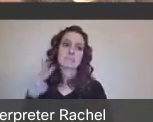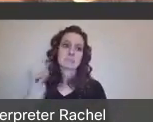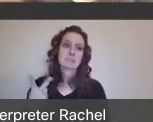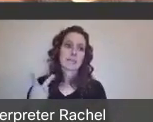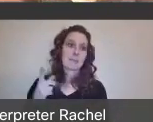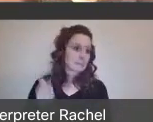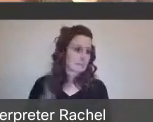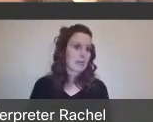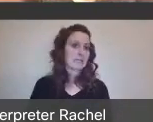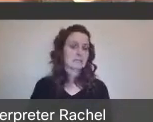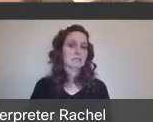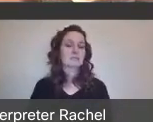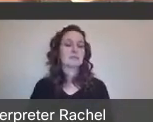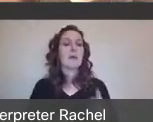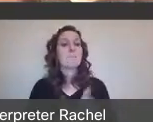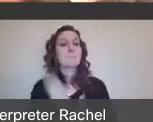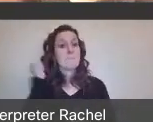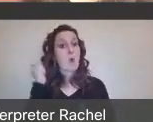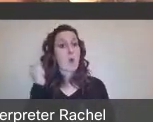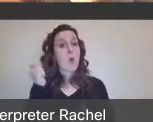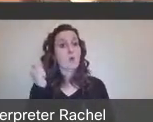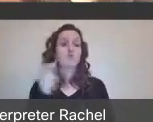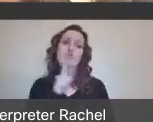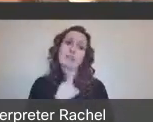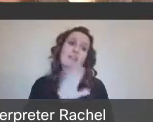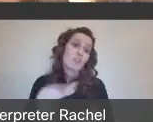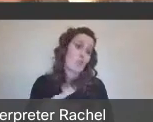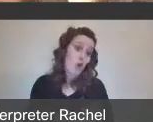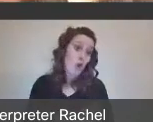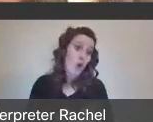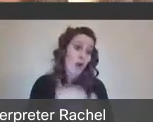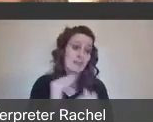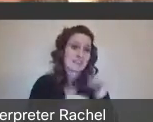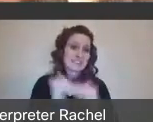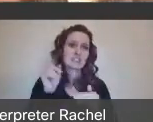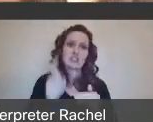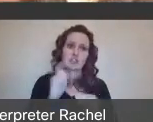vast majority of these, well really all of these facilities should have received second doses